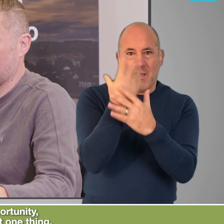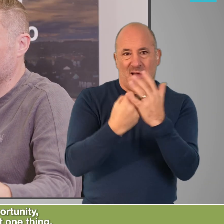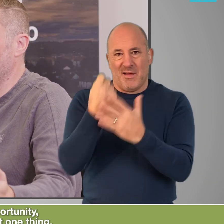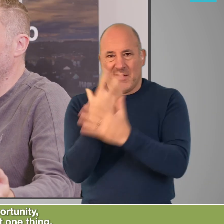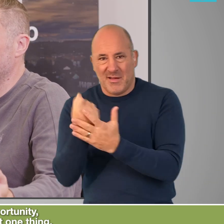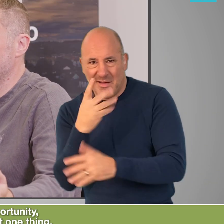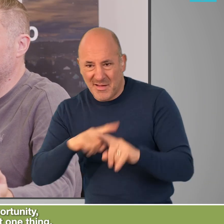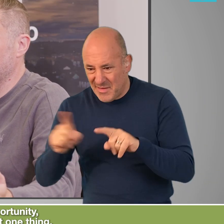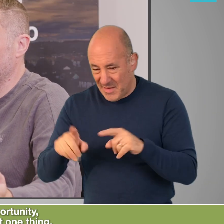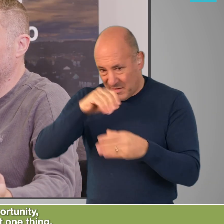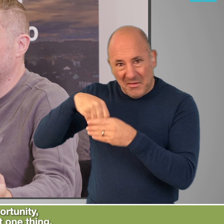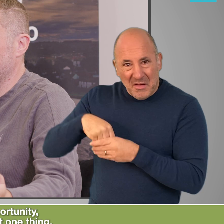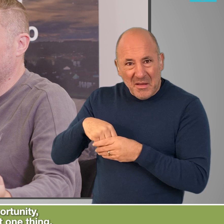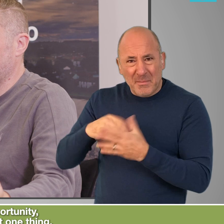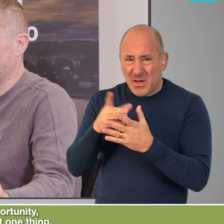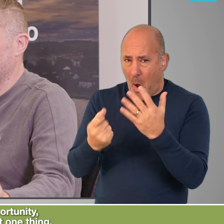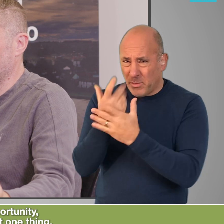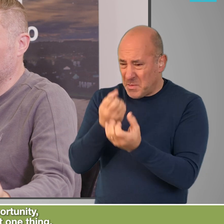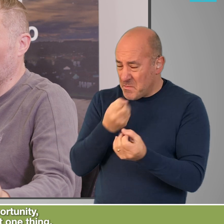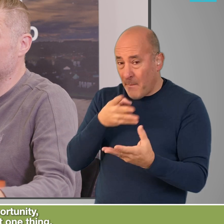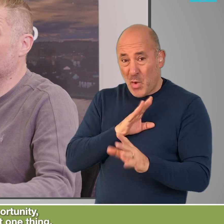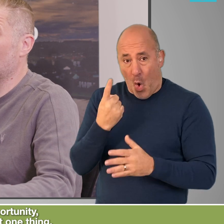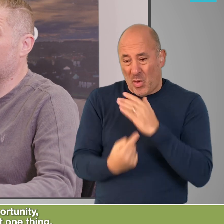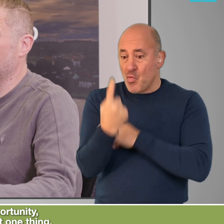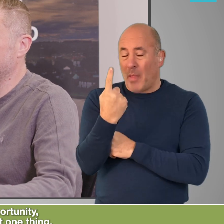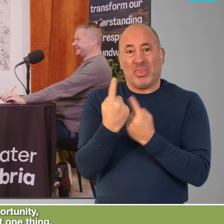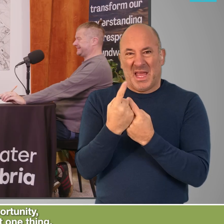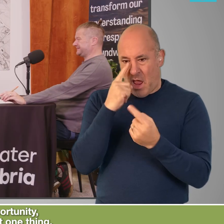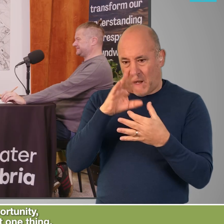it's a brilliant opportunity, doing more than just one thing.